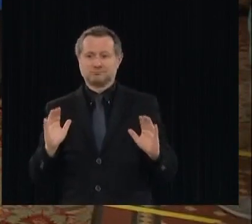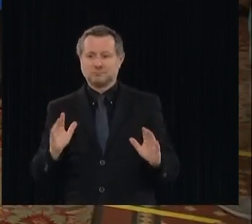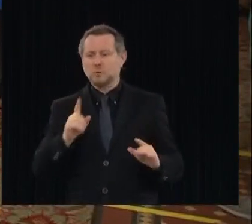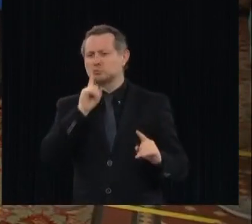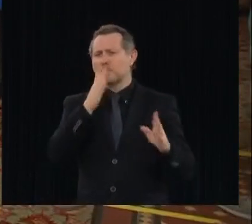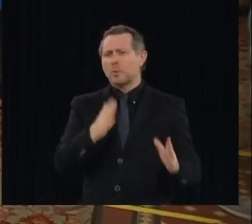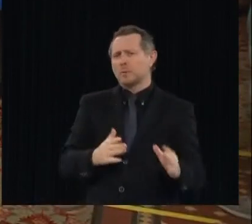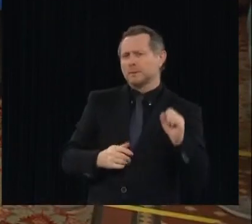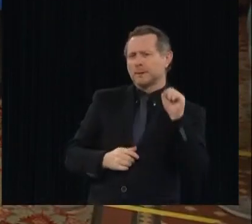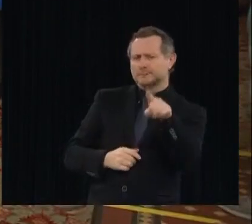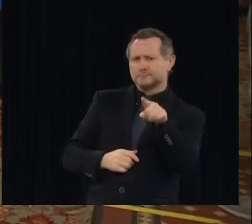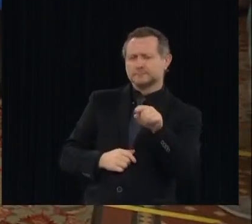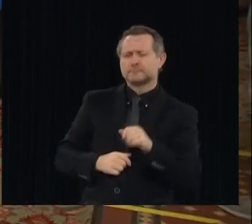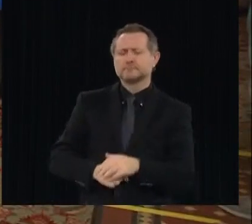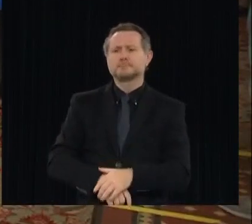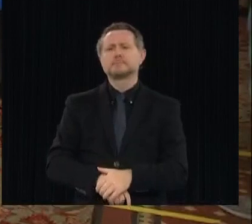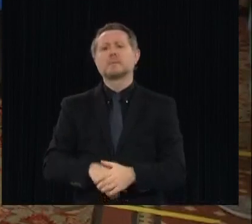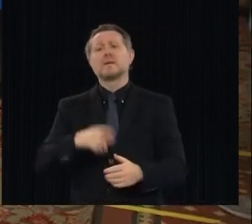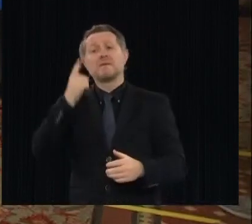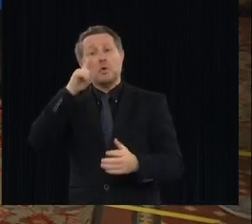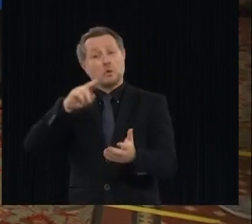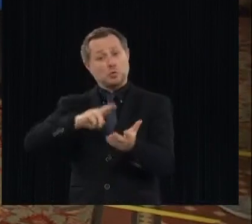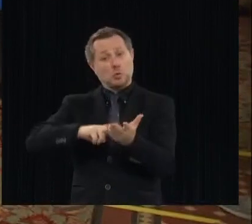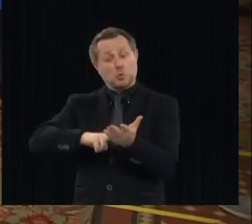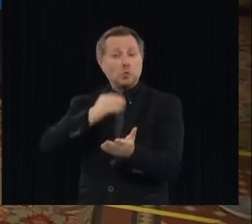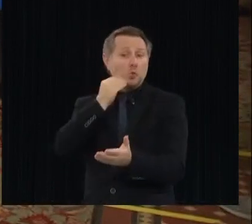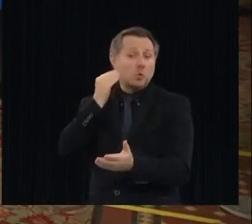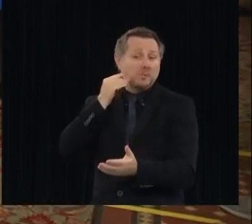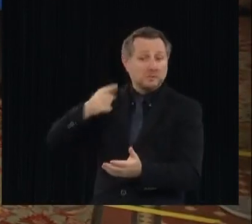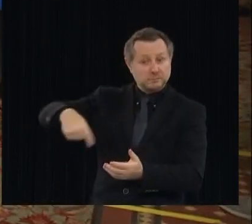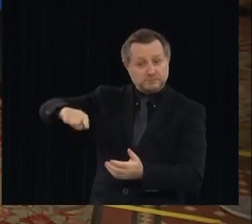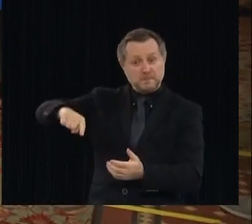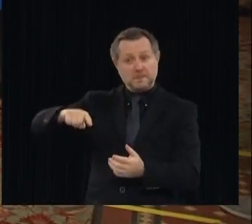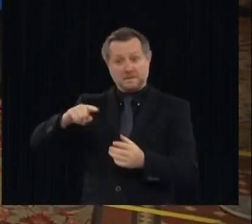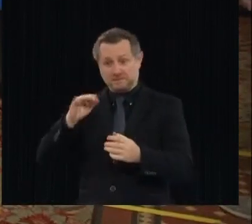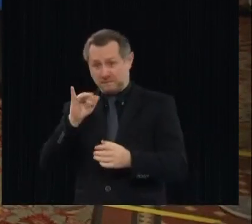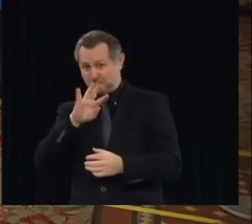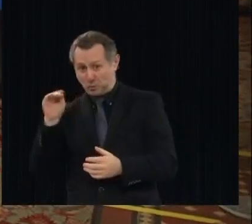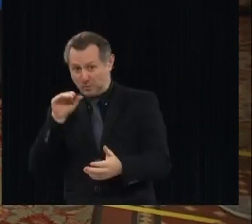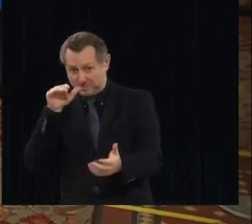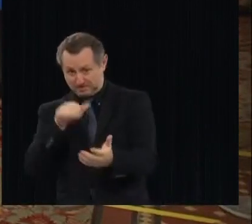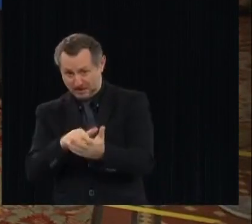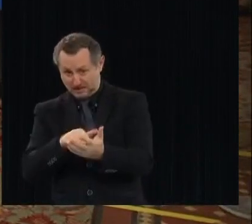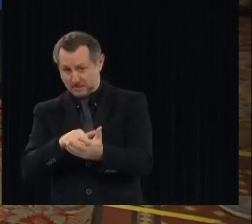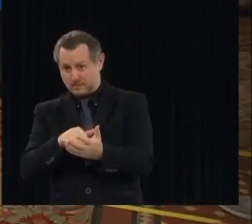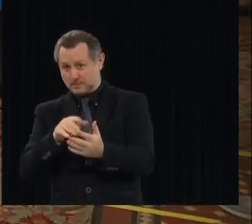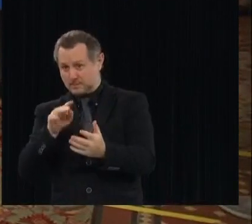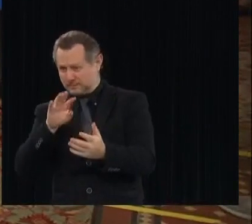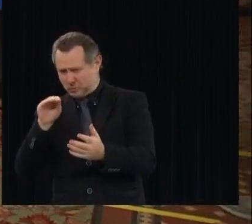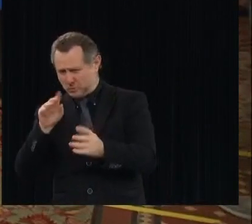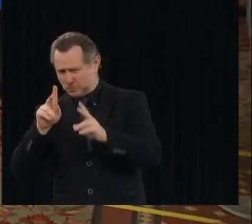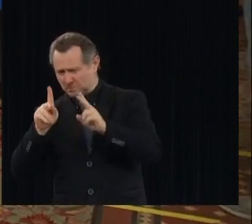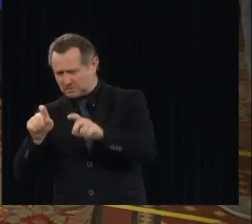YOU CALCULATE AT ALL OF THAT YOU WOULD BE AT A THEORETICAL MAXIMUM. IF I CAN JUST ASK THAT ON THE